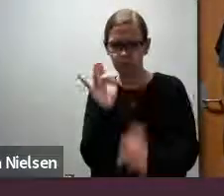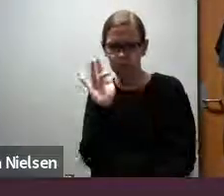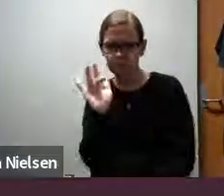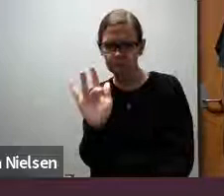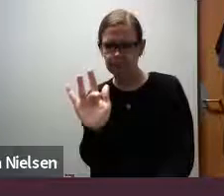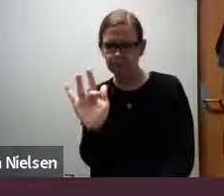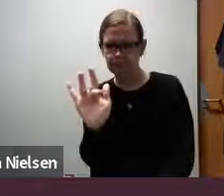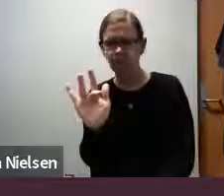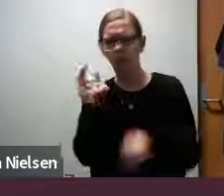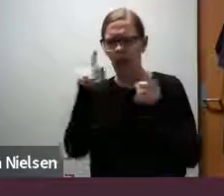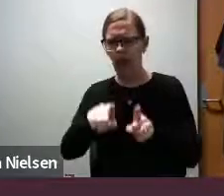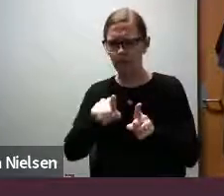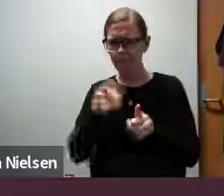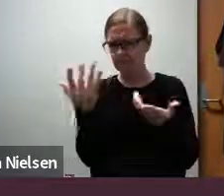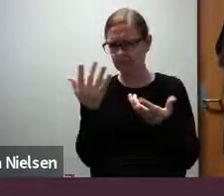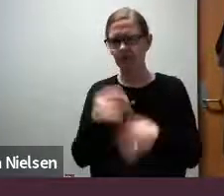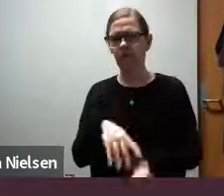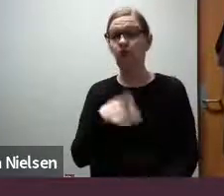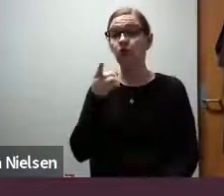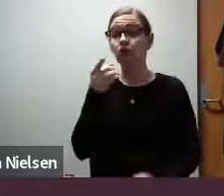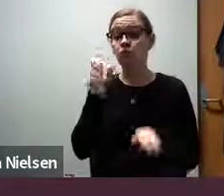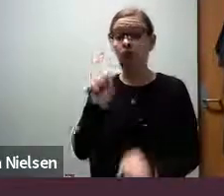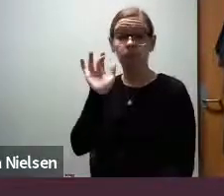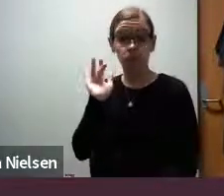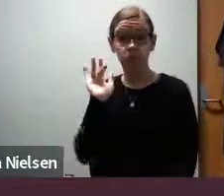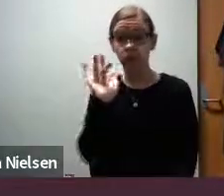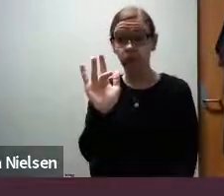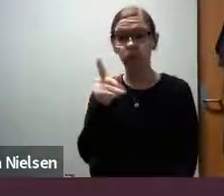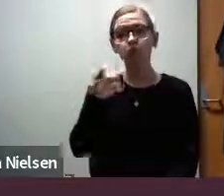So you can click on this, when you first login to your zoom sessions.